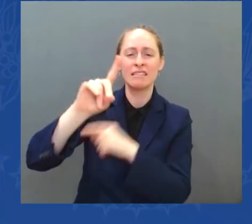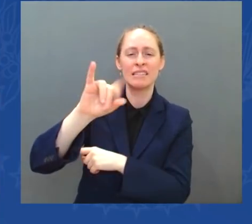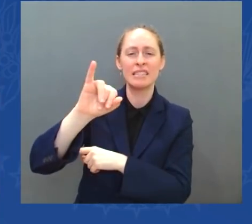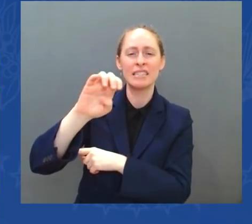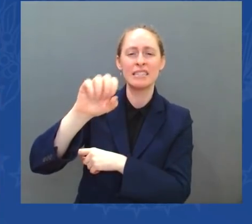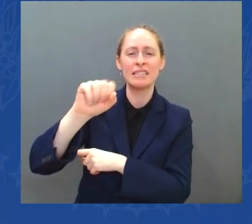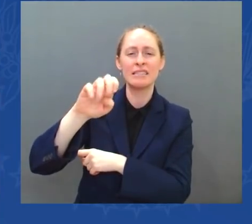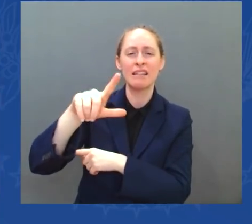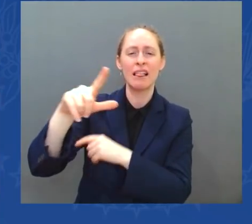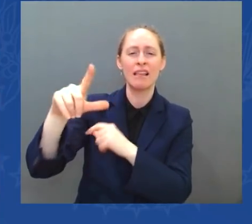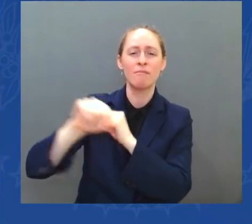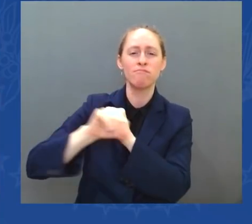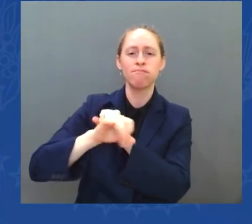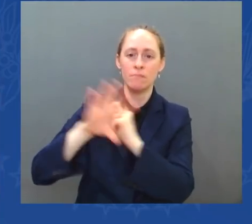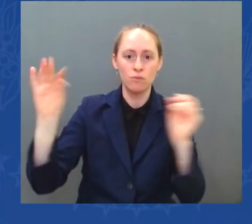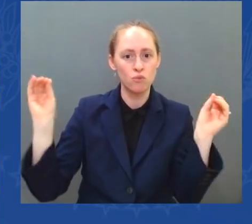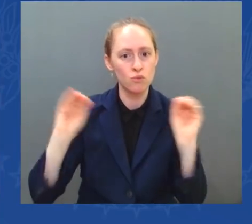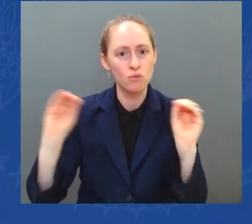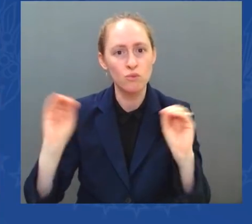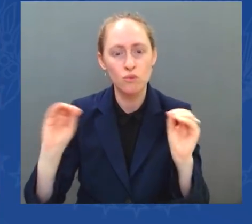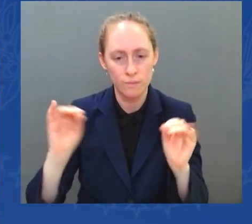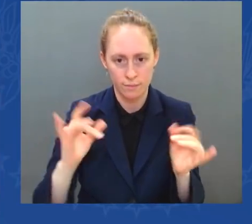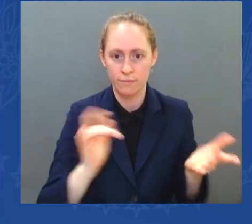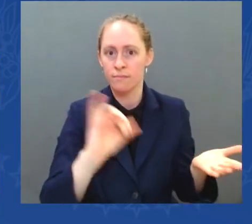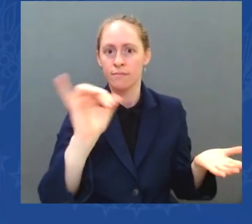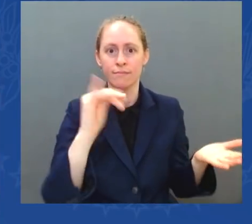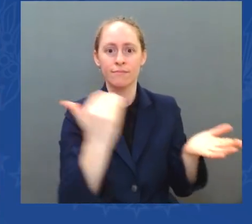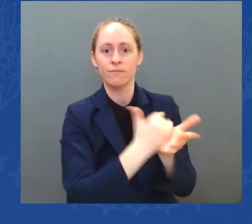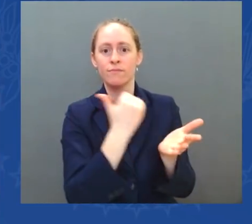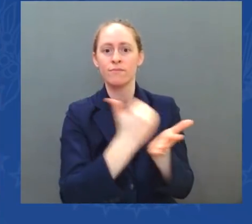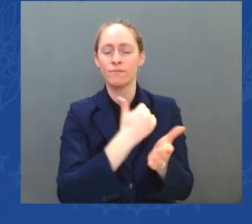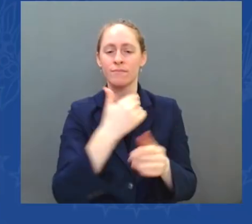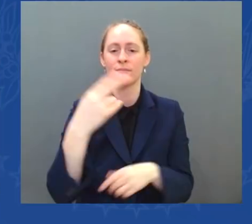and development headquarters here in Greensboro, got the largest commercial order ever,